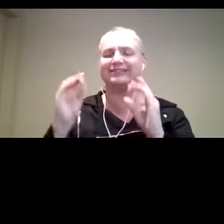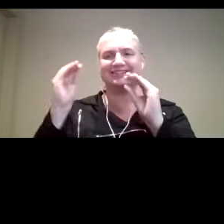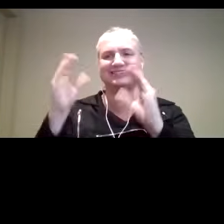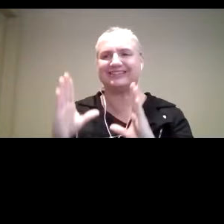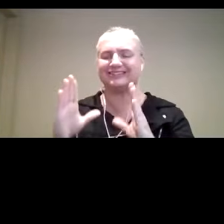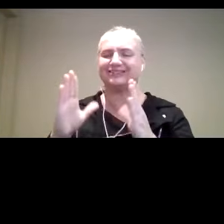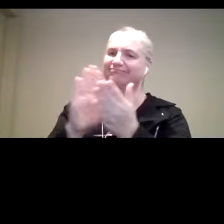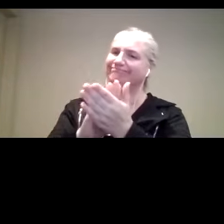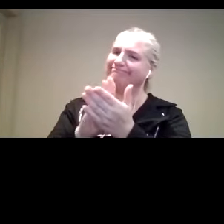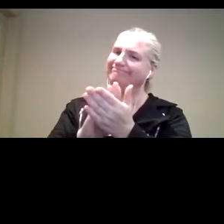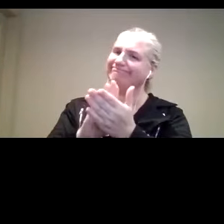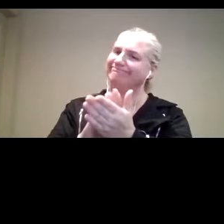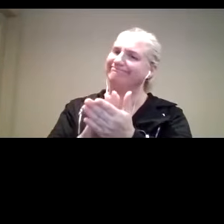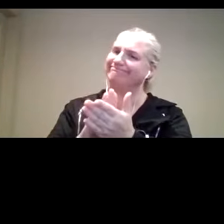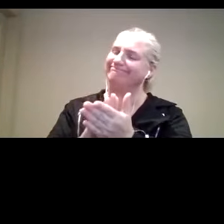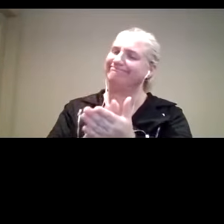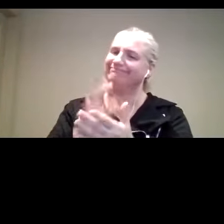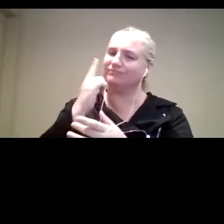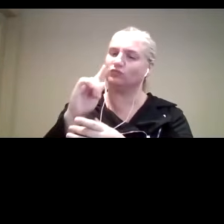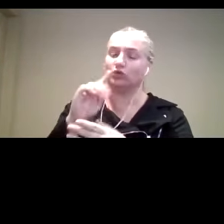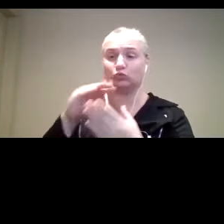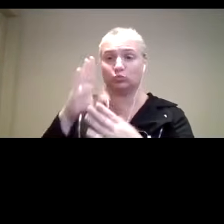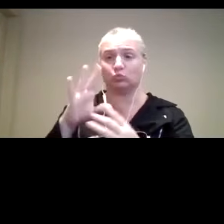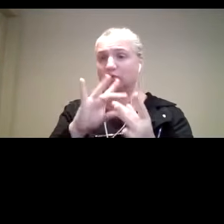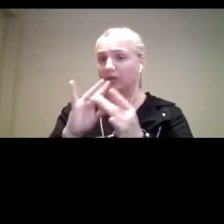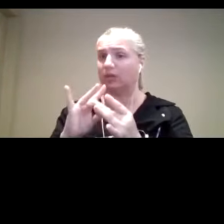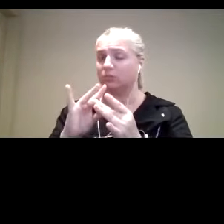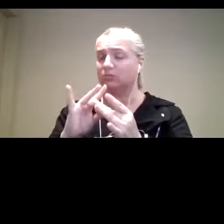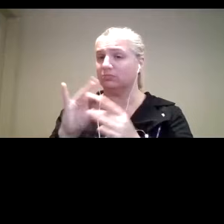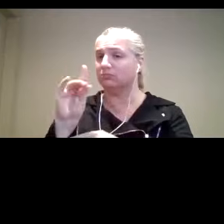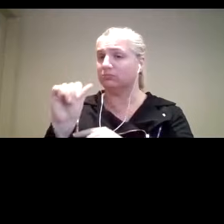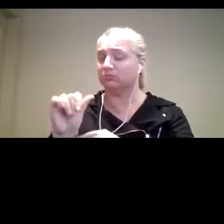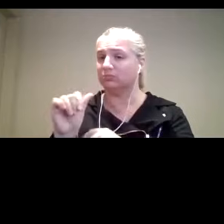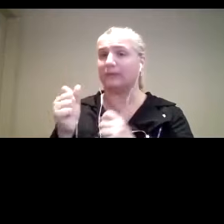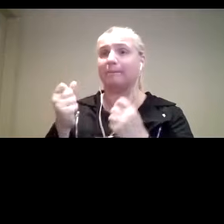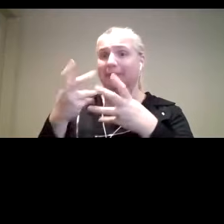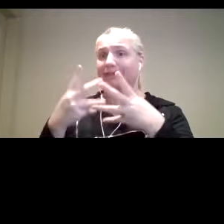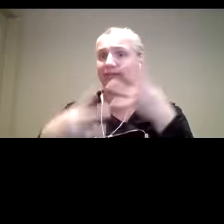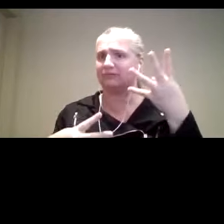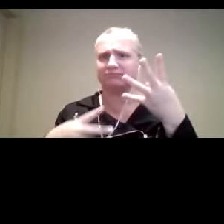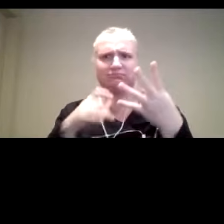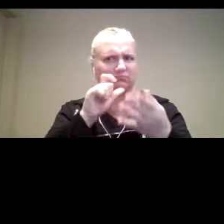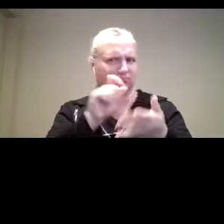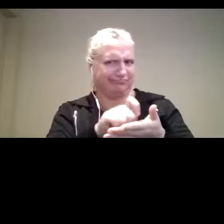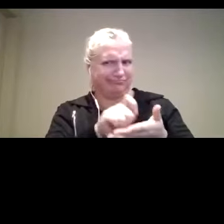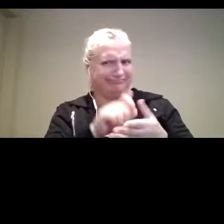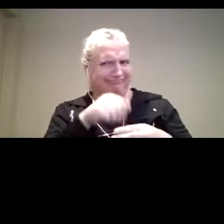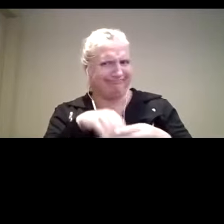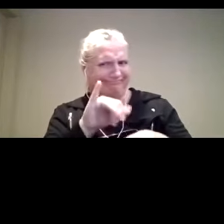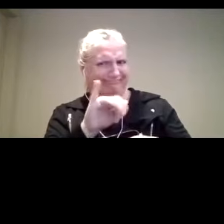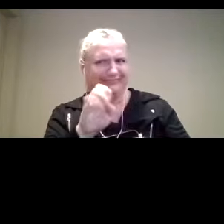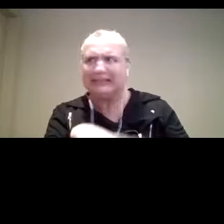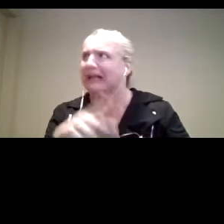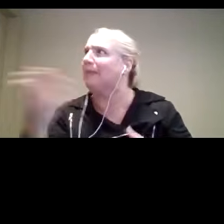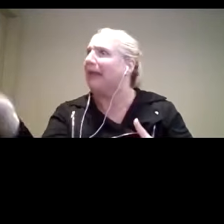for this student with a disability. And a lot of those things weren't written into the IEP. And I'm like, "Write them in."